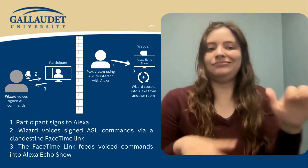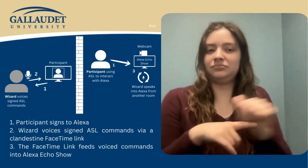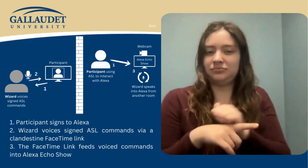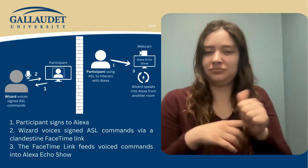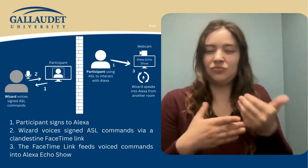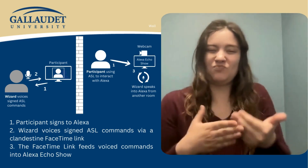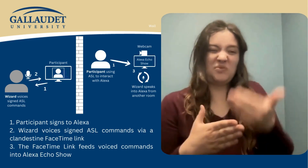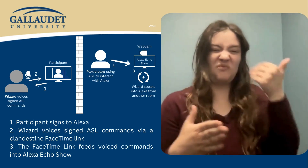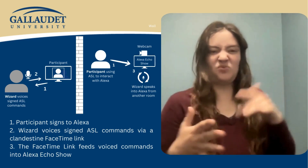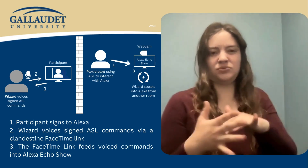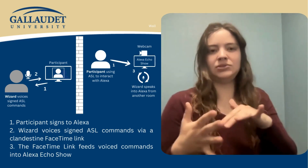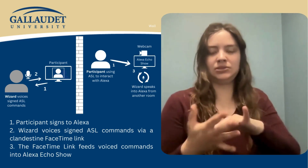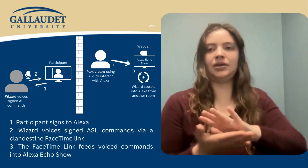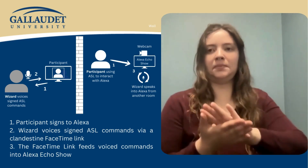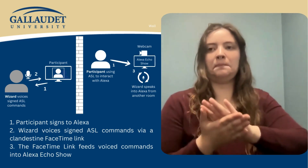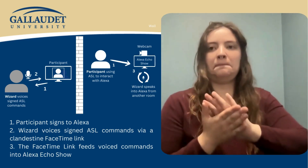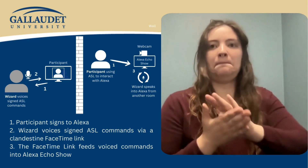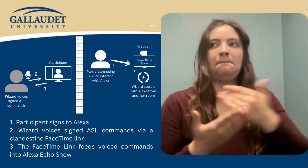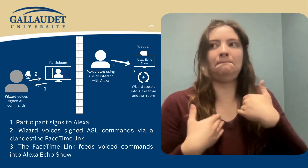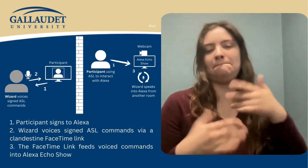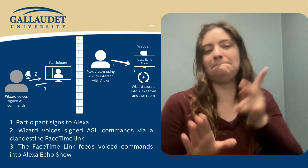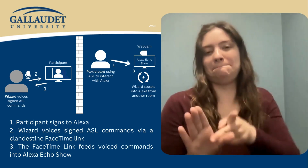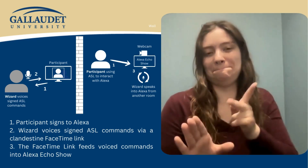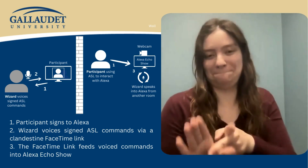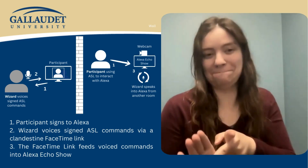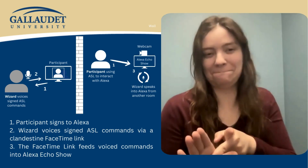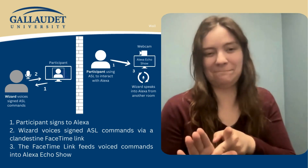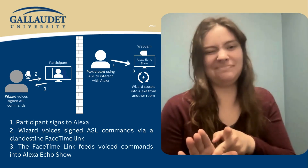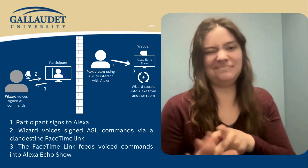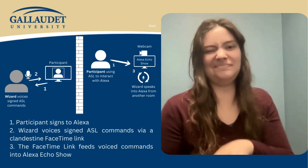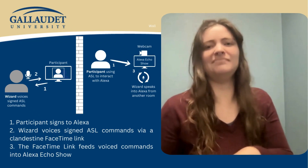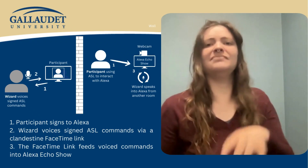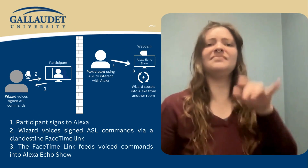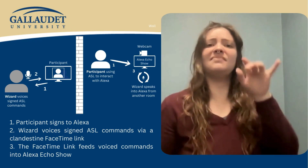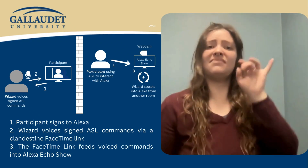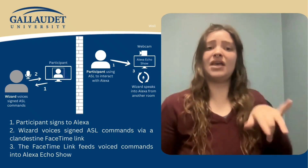in this context the wizard needs to be trained to produce a very literal form of interpretation